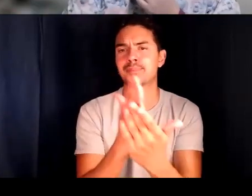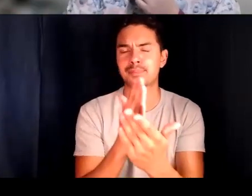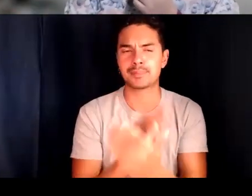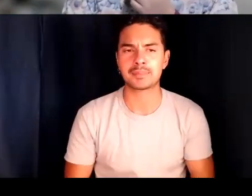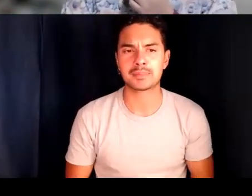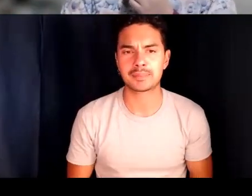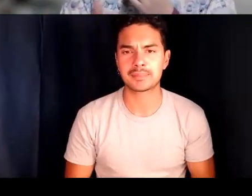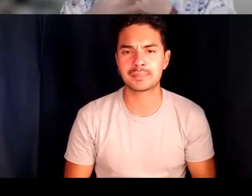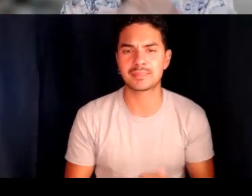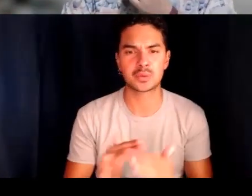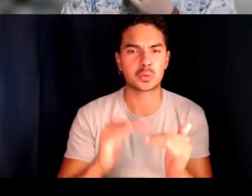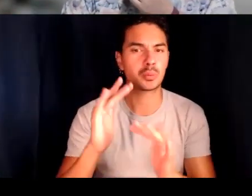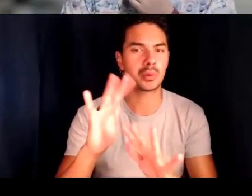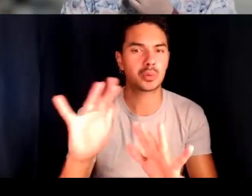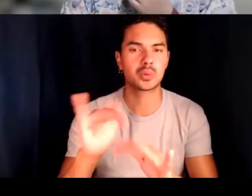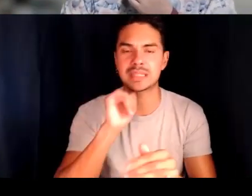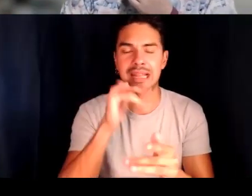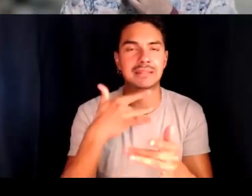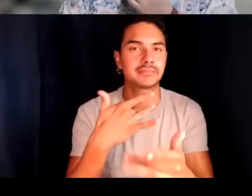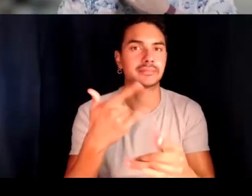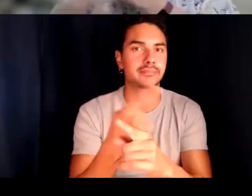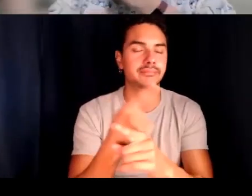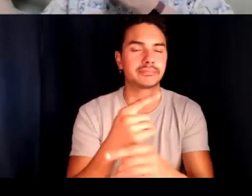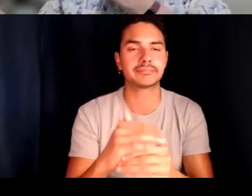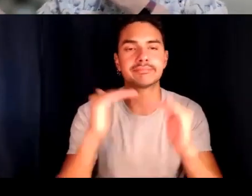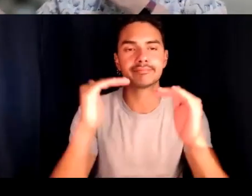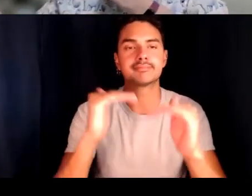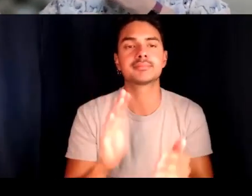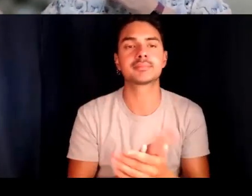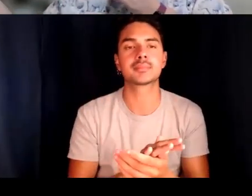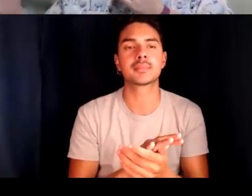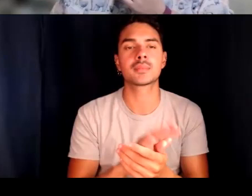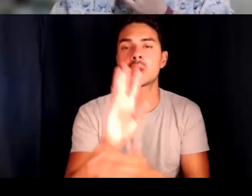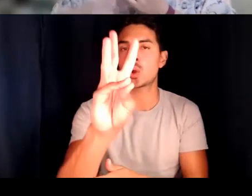You see withdrawal, avoidance. And again, on the other side of that spectrum,